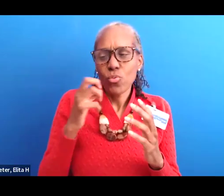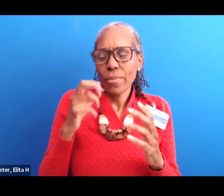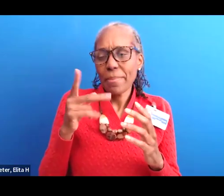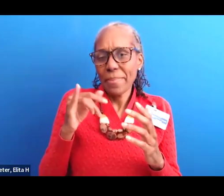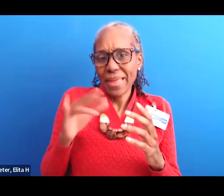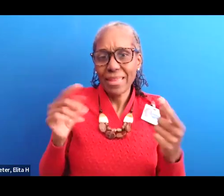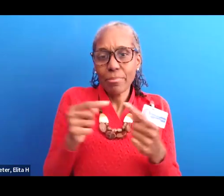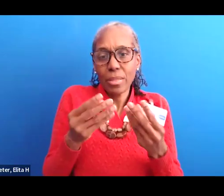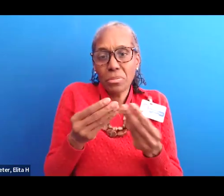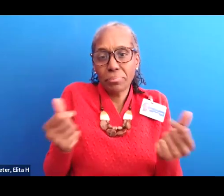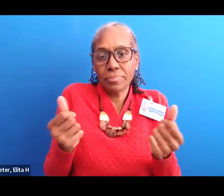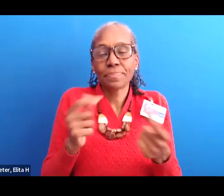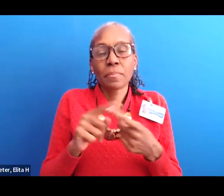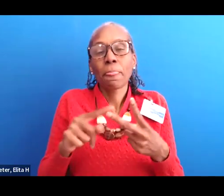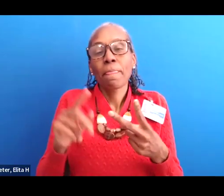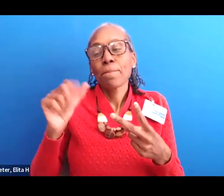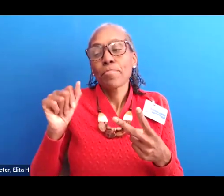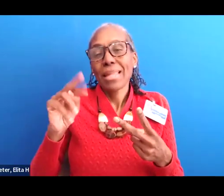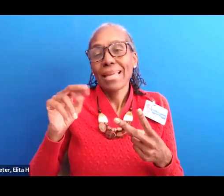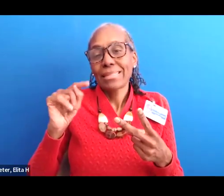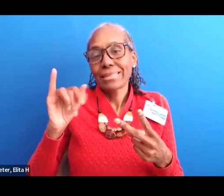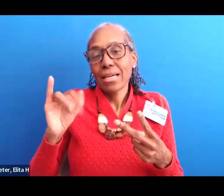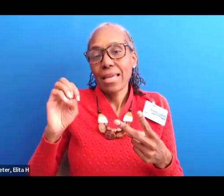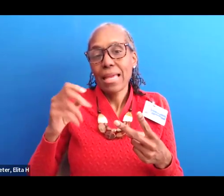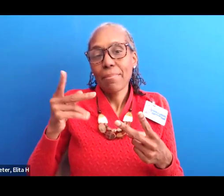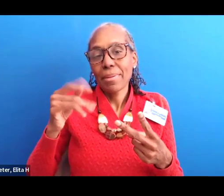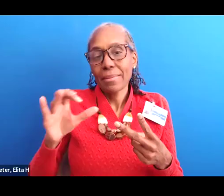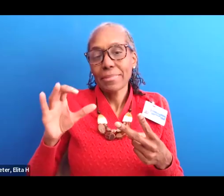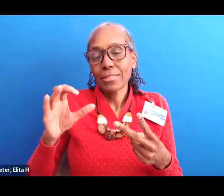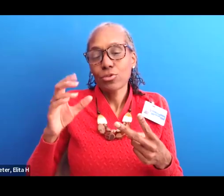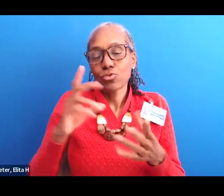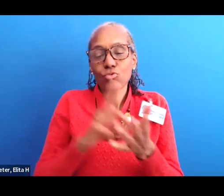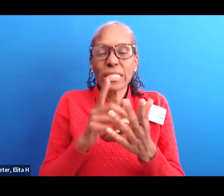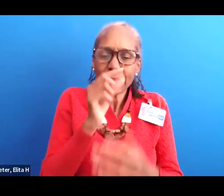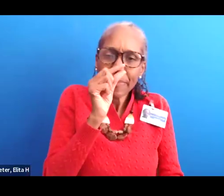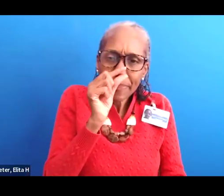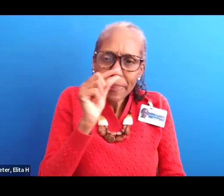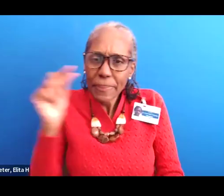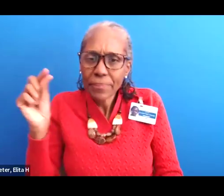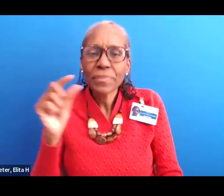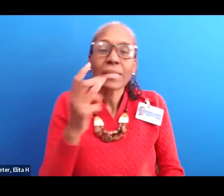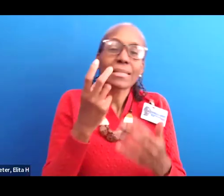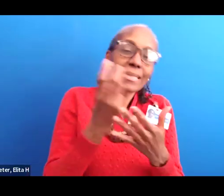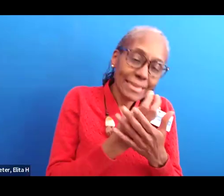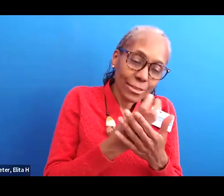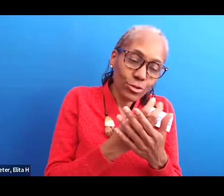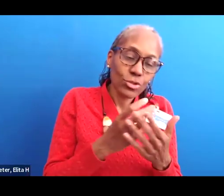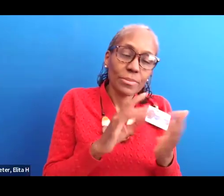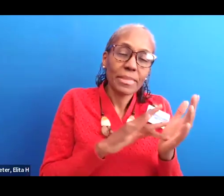The same thing for antiepileptic drugs, but in small amounts, like the seizure medication, the antiepileptic drugs.